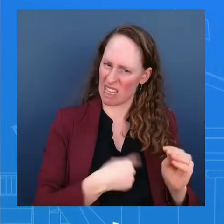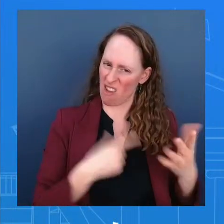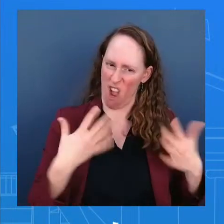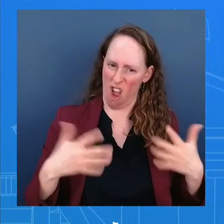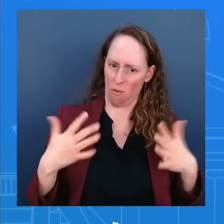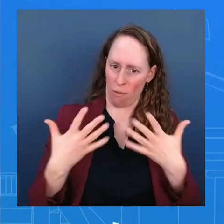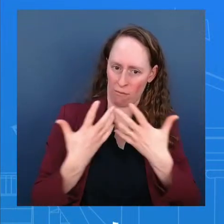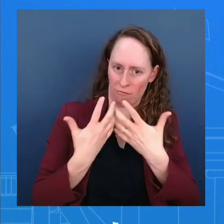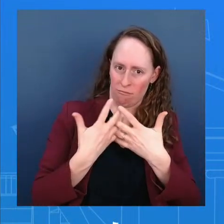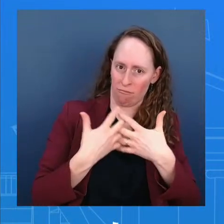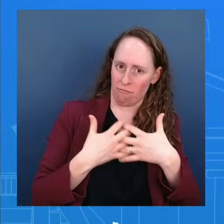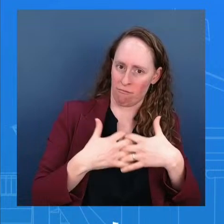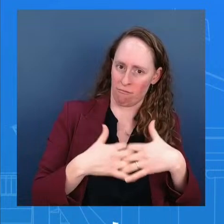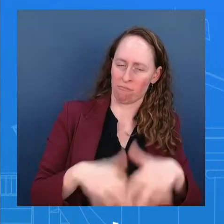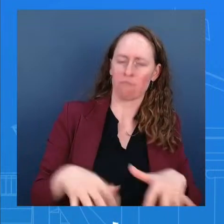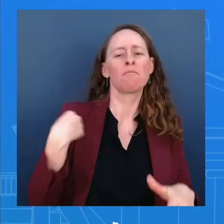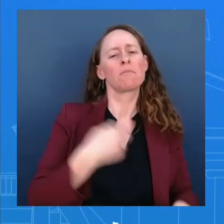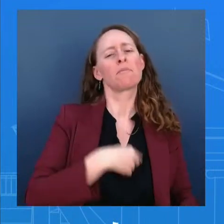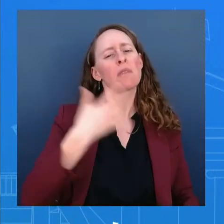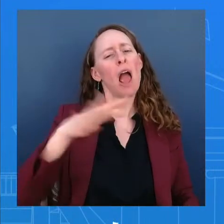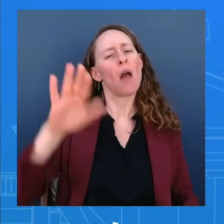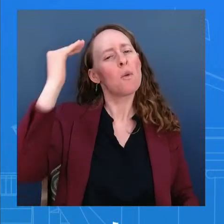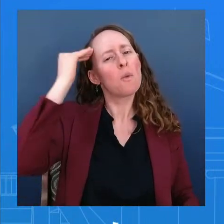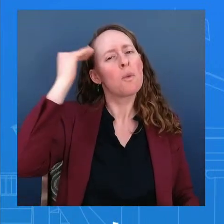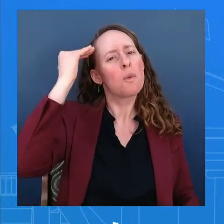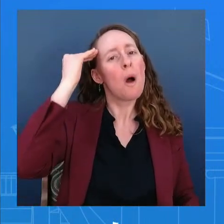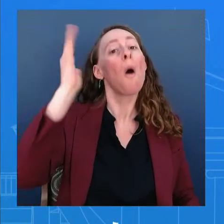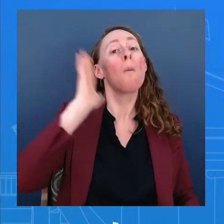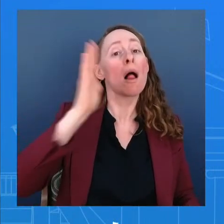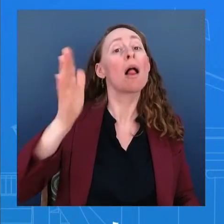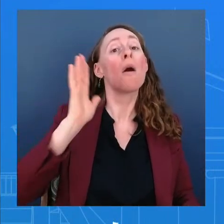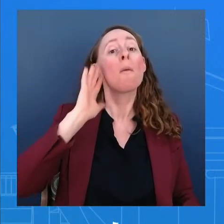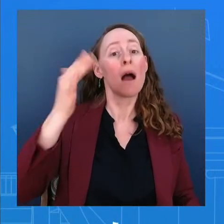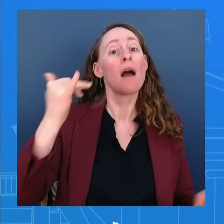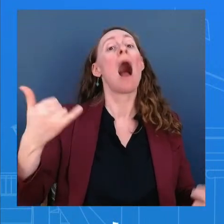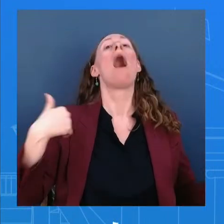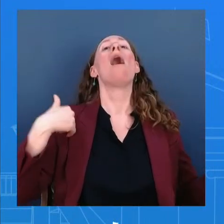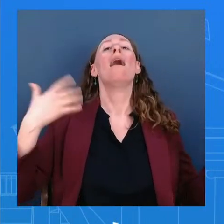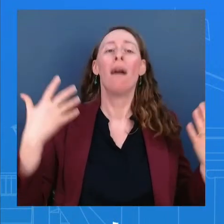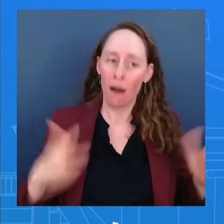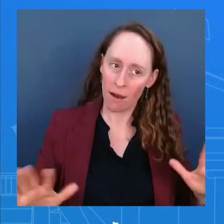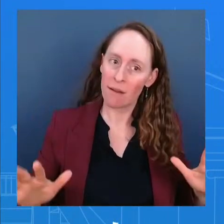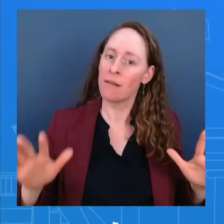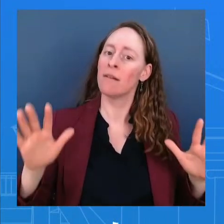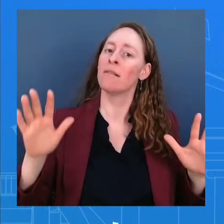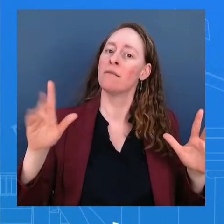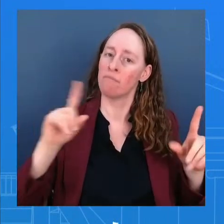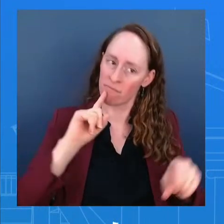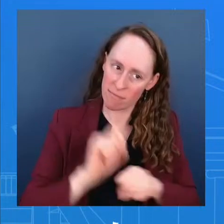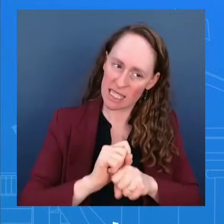and the key for us was making sure that we had it in place. But we also set up a hundred-and-twenty-day